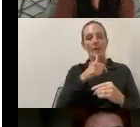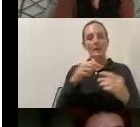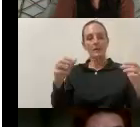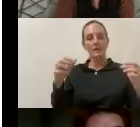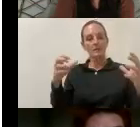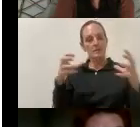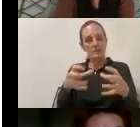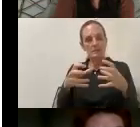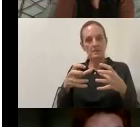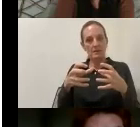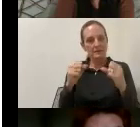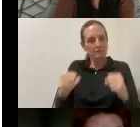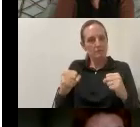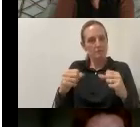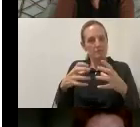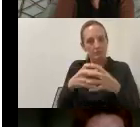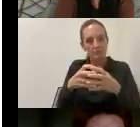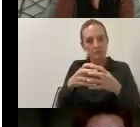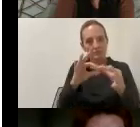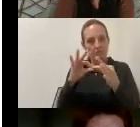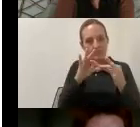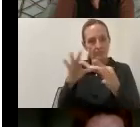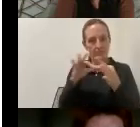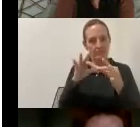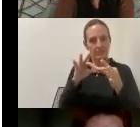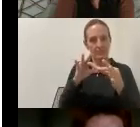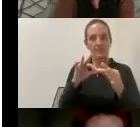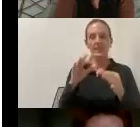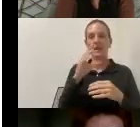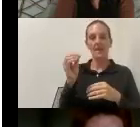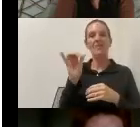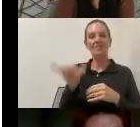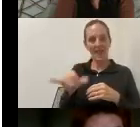other and we hold space for each other and that's where the rebuilding comes; that's